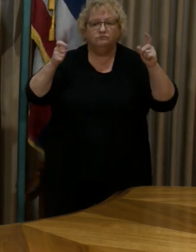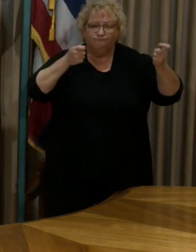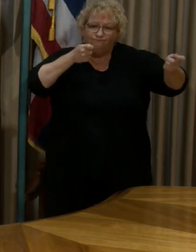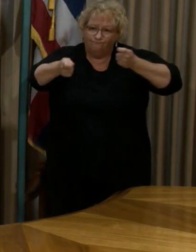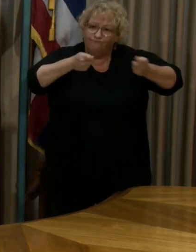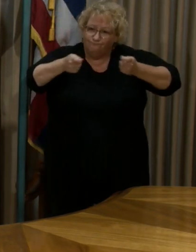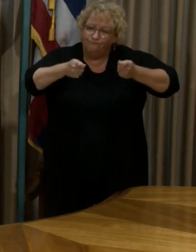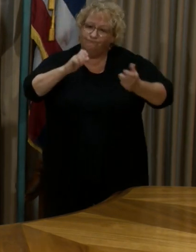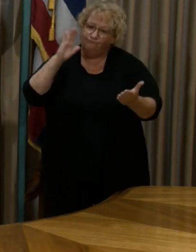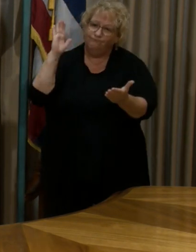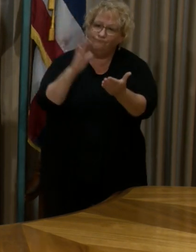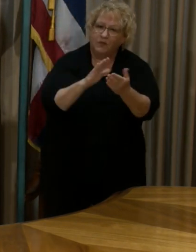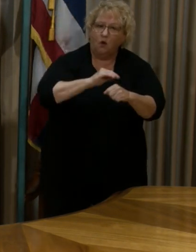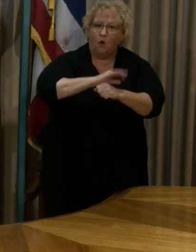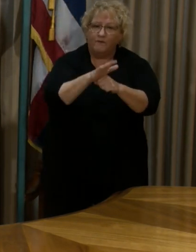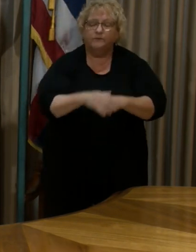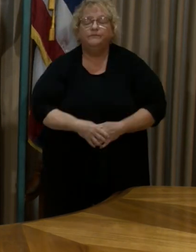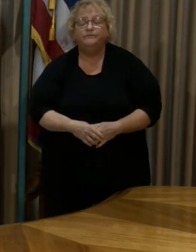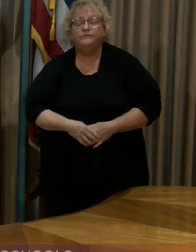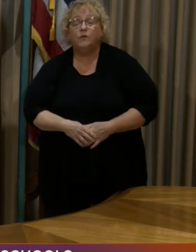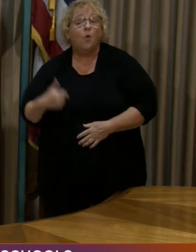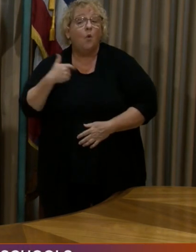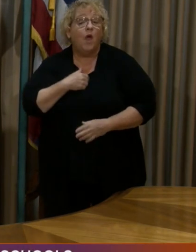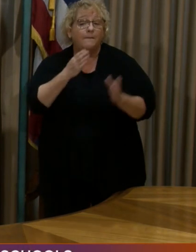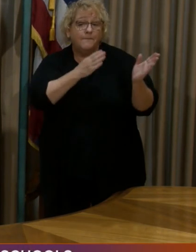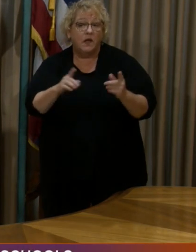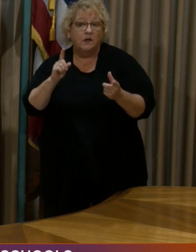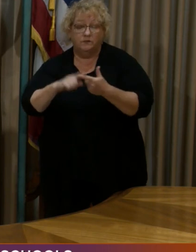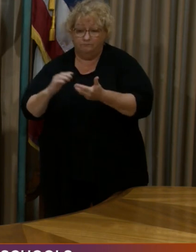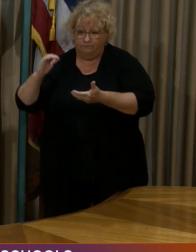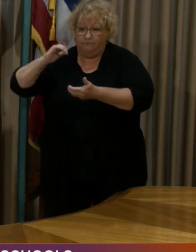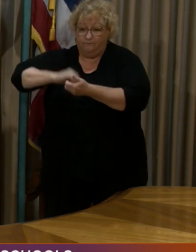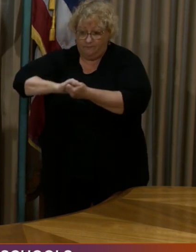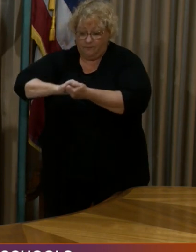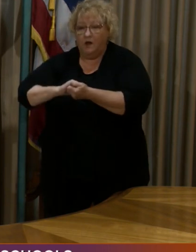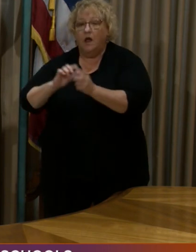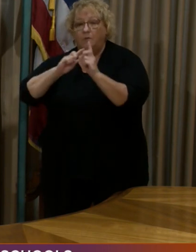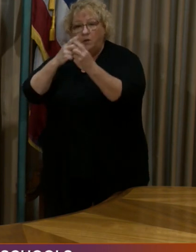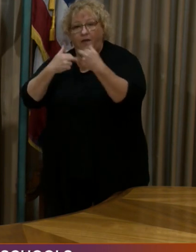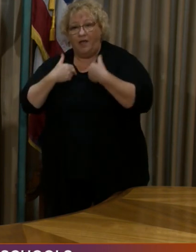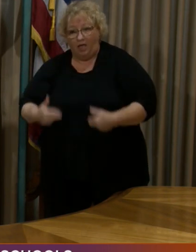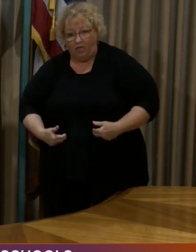TOOLS TO PREPARE AND BUILD CAPACITY TO EFFECTIVE MITIGATION MEASURES. THE APPROACH INCLUDES